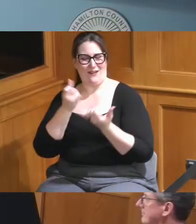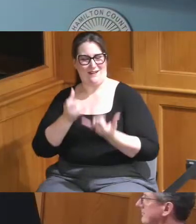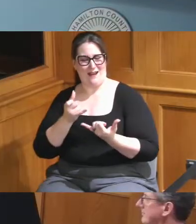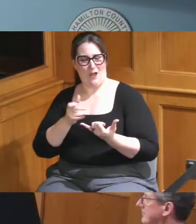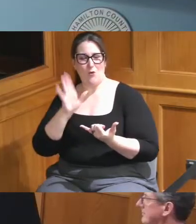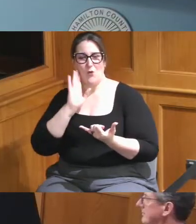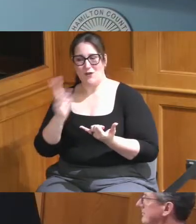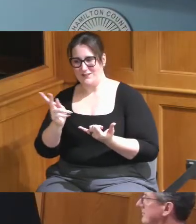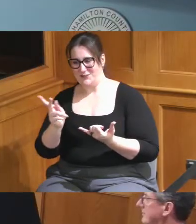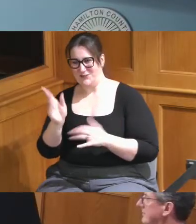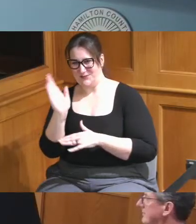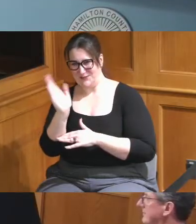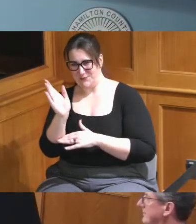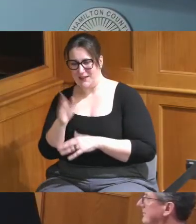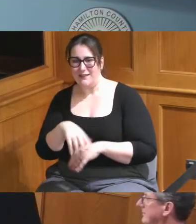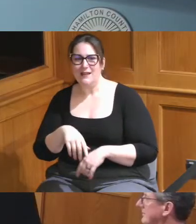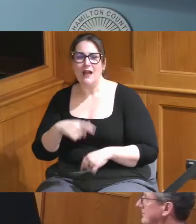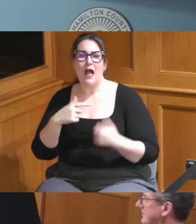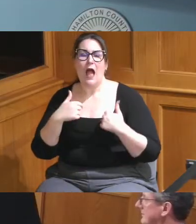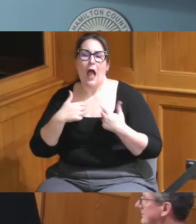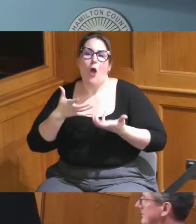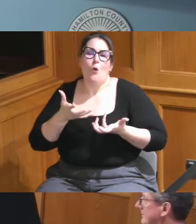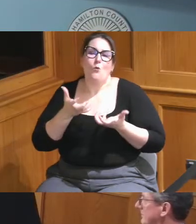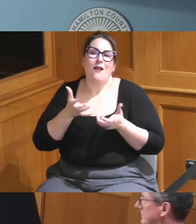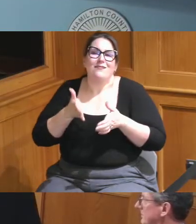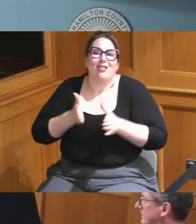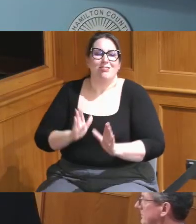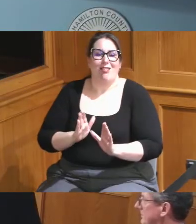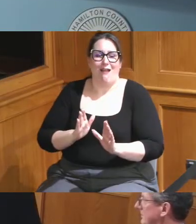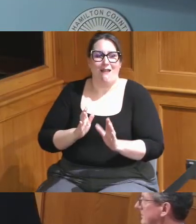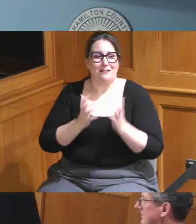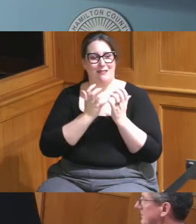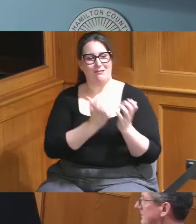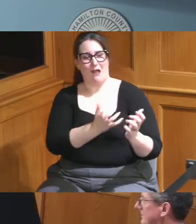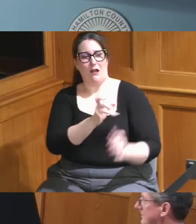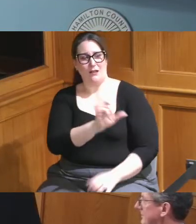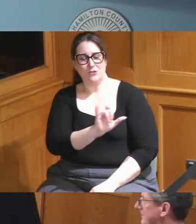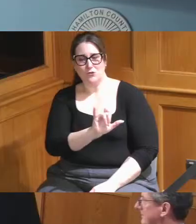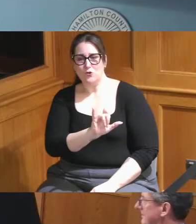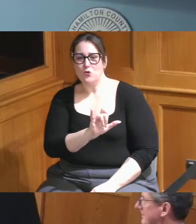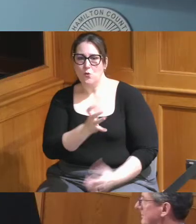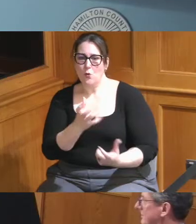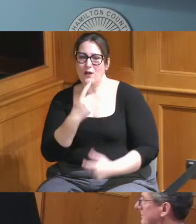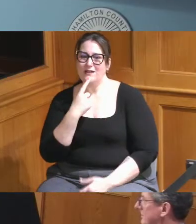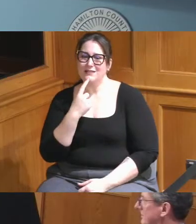to let you all speak. I was going to allow those in the audience who wanted to say a few words,